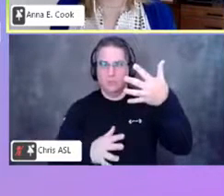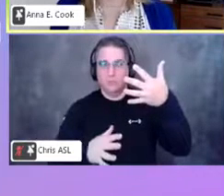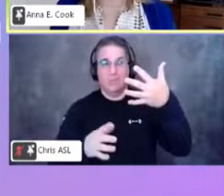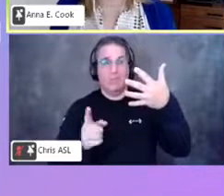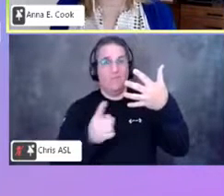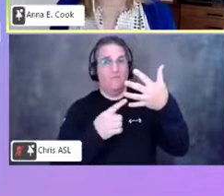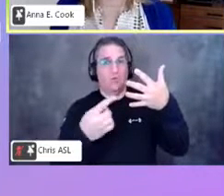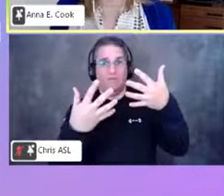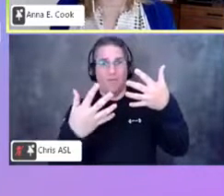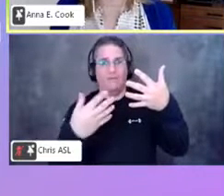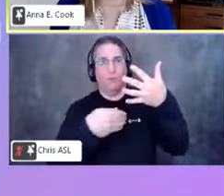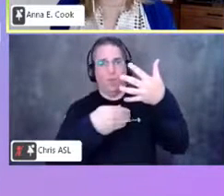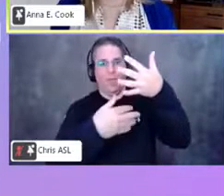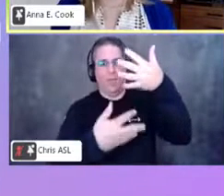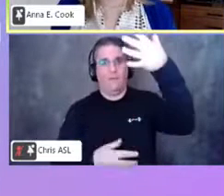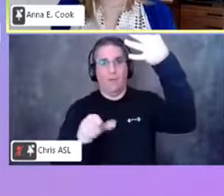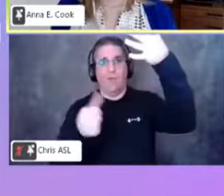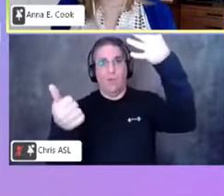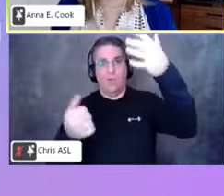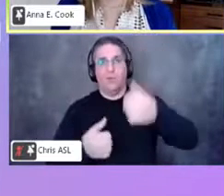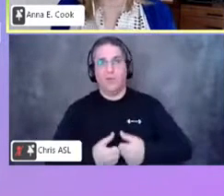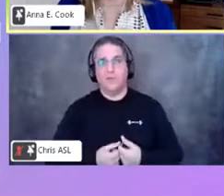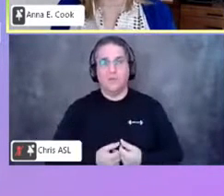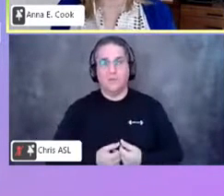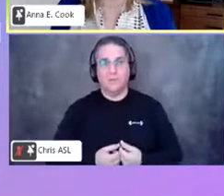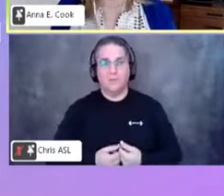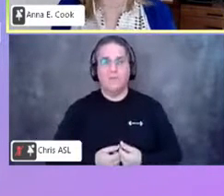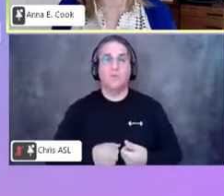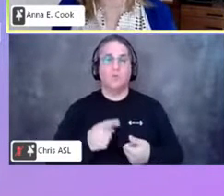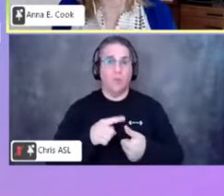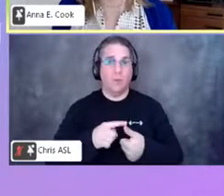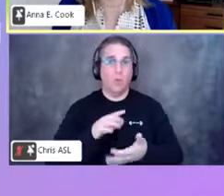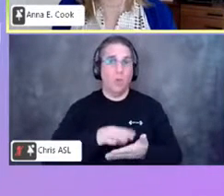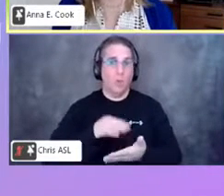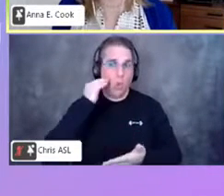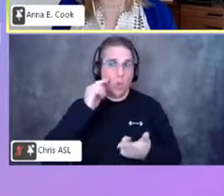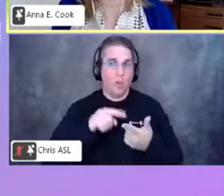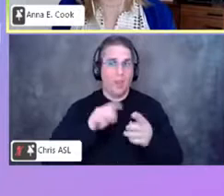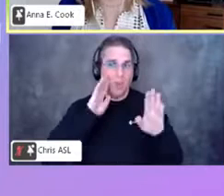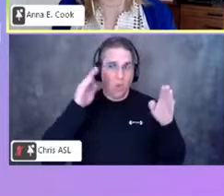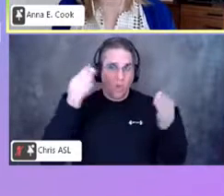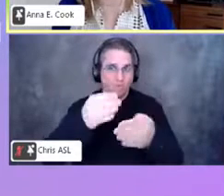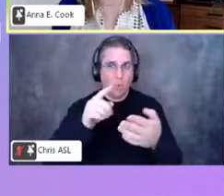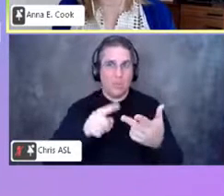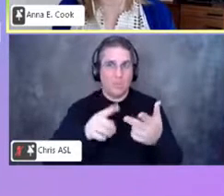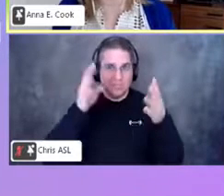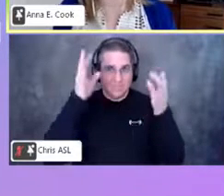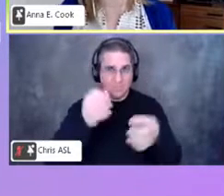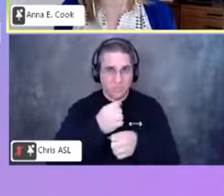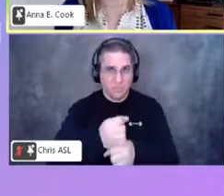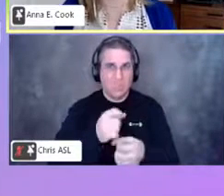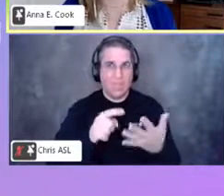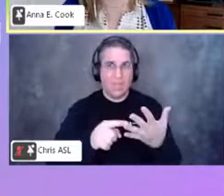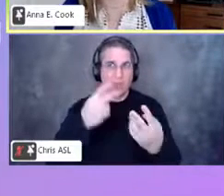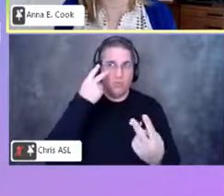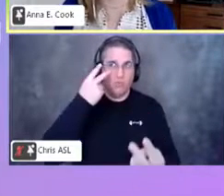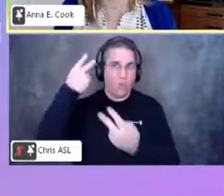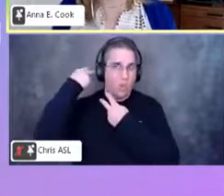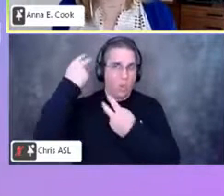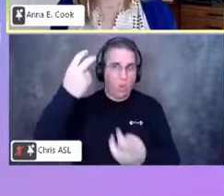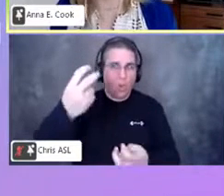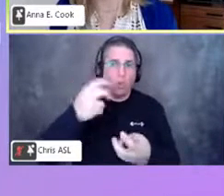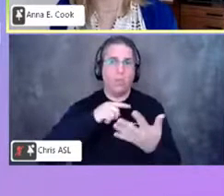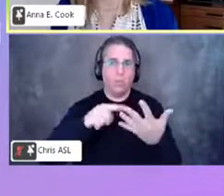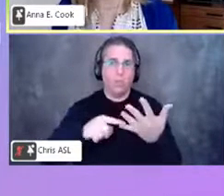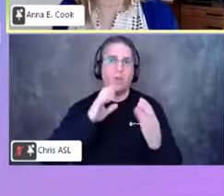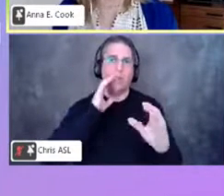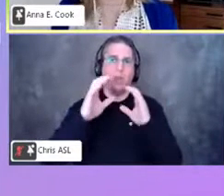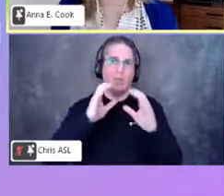these areas are again learning Focus decision making recall and communication like understanding